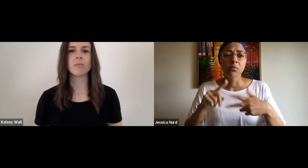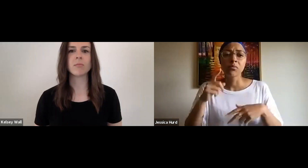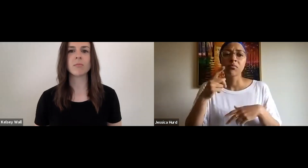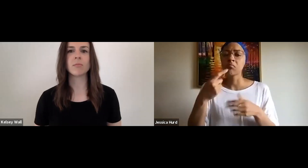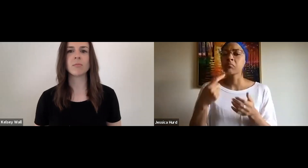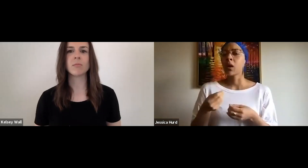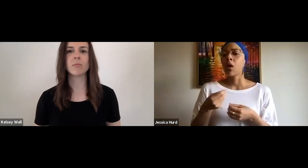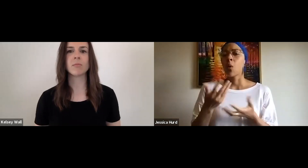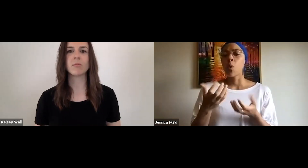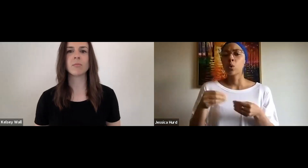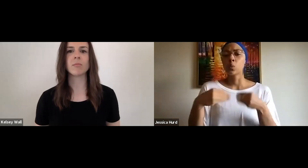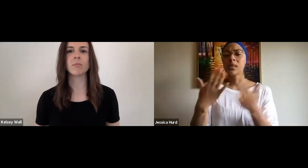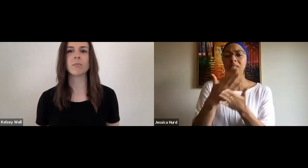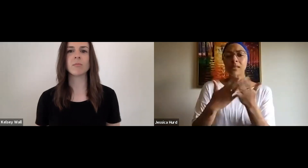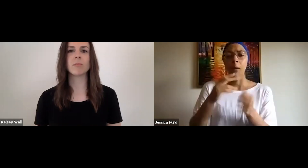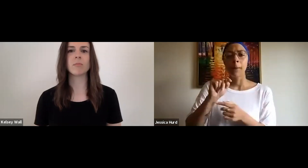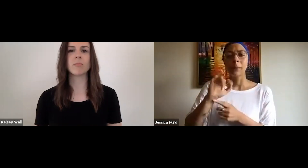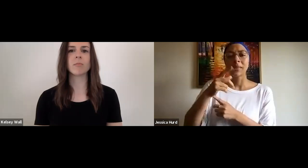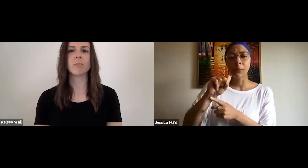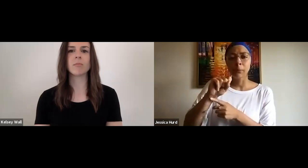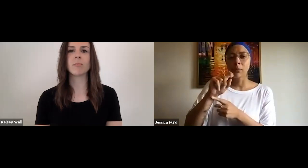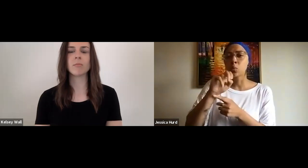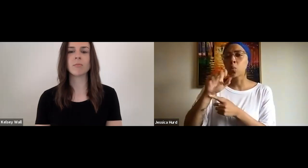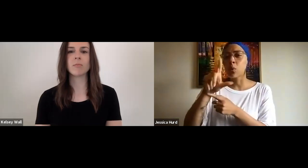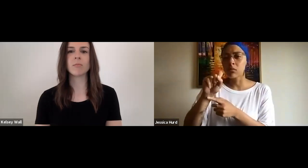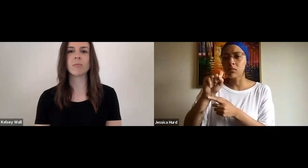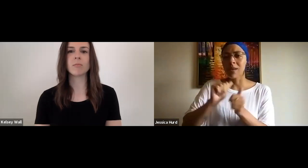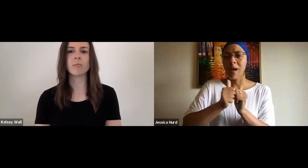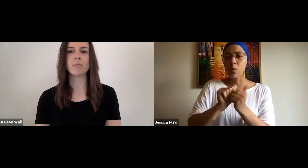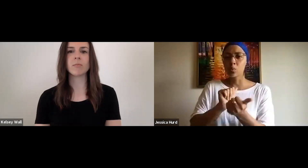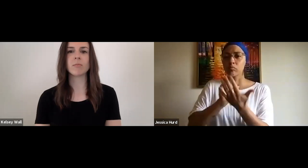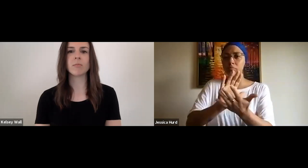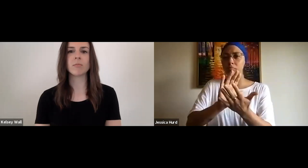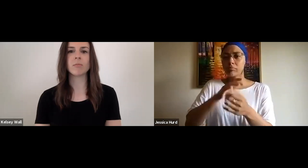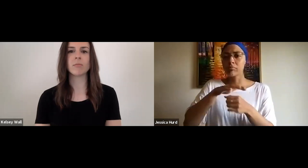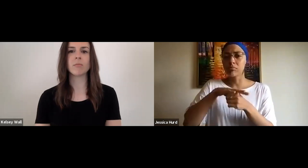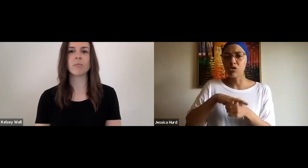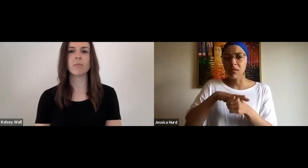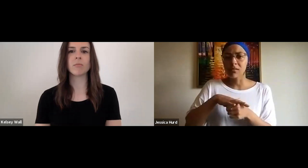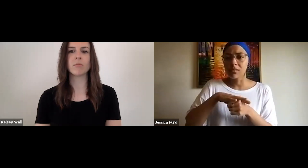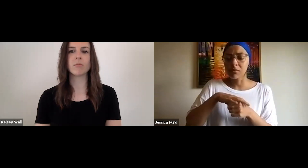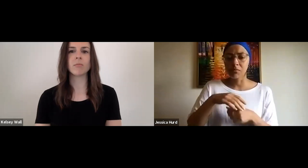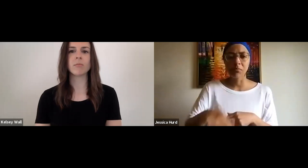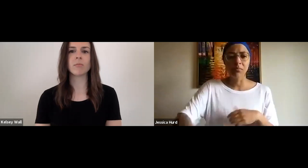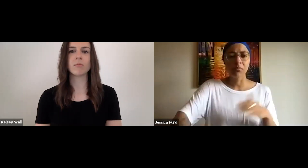Secondly, we want to offer up some different coping strategies and mechanisms